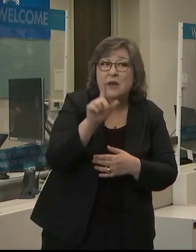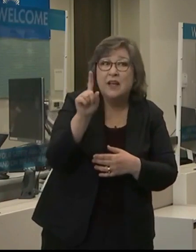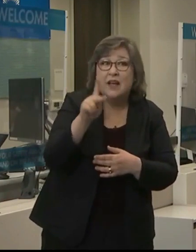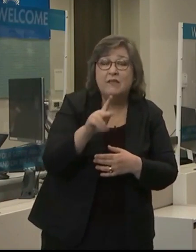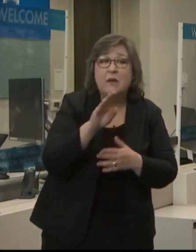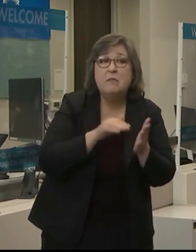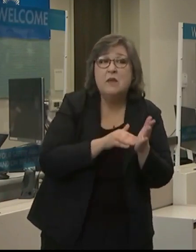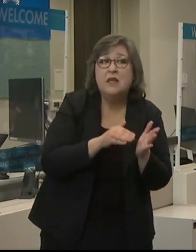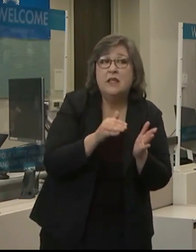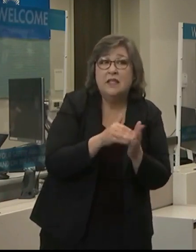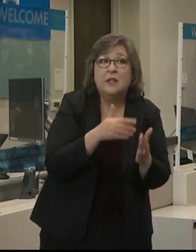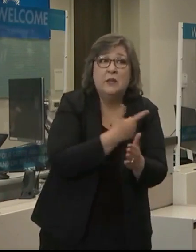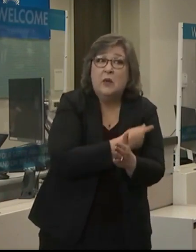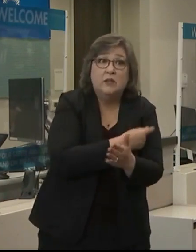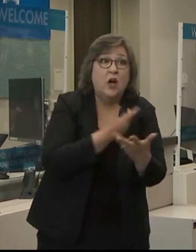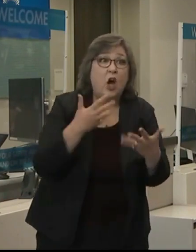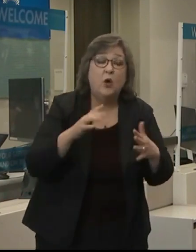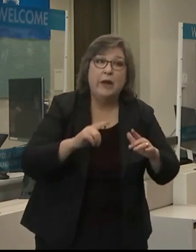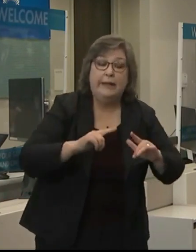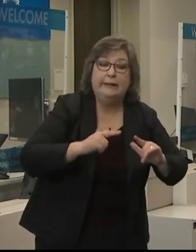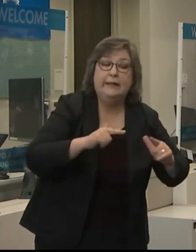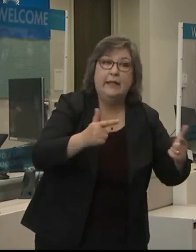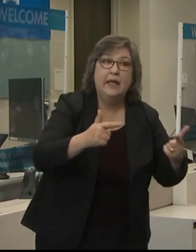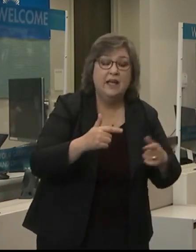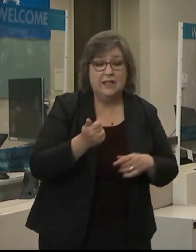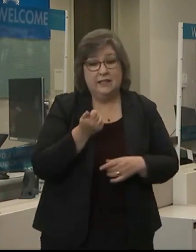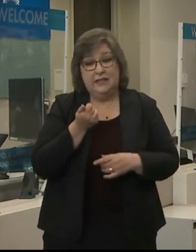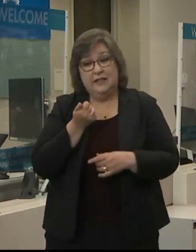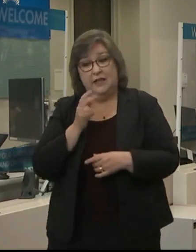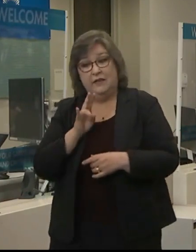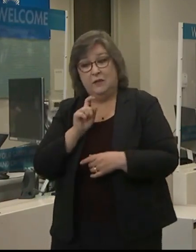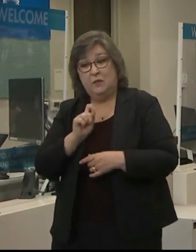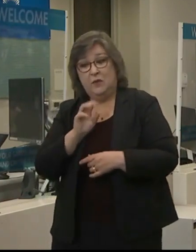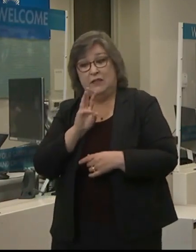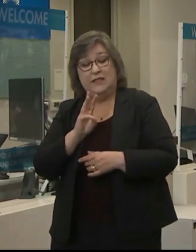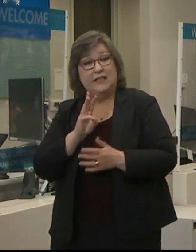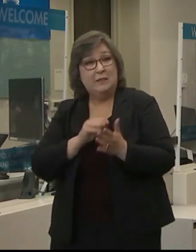the state, 17.6 million more than any other state. We are mindful of the